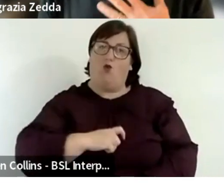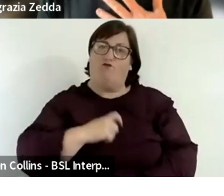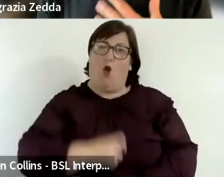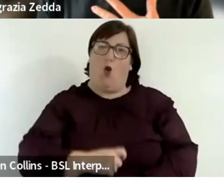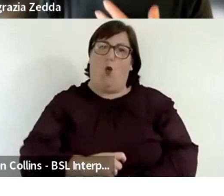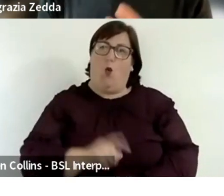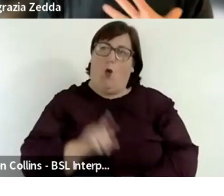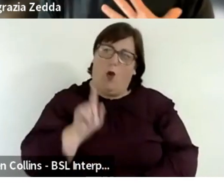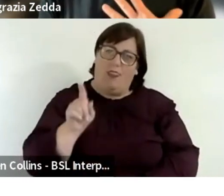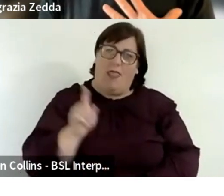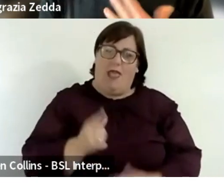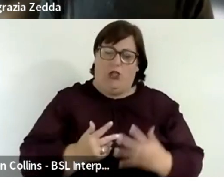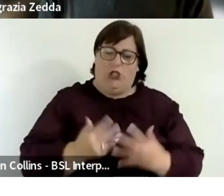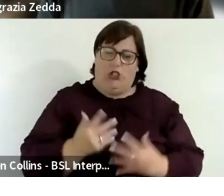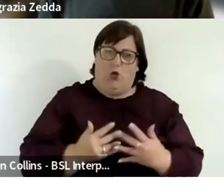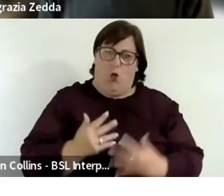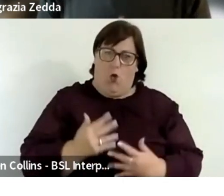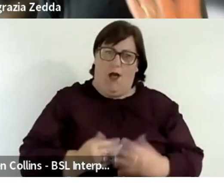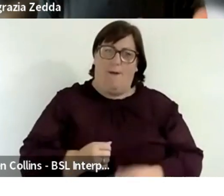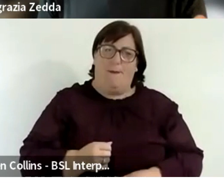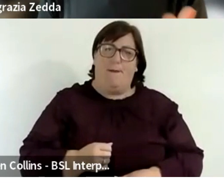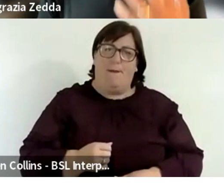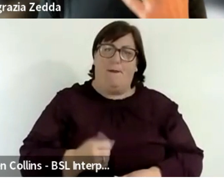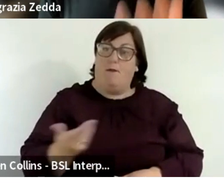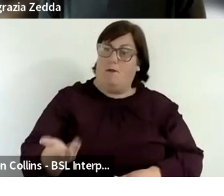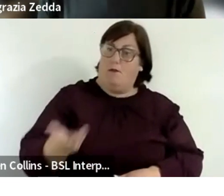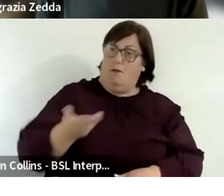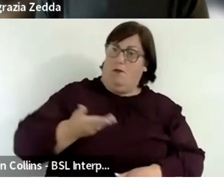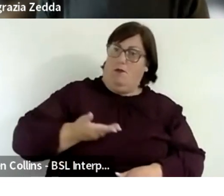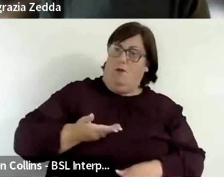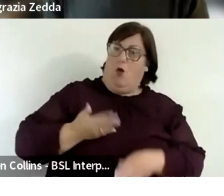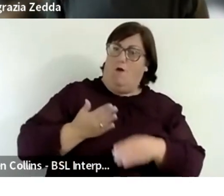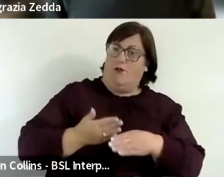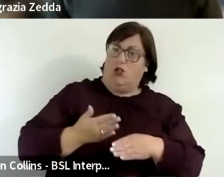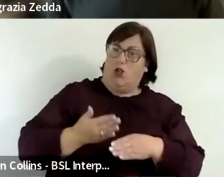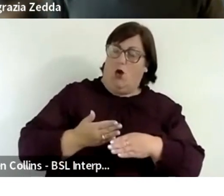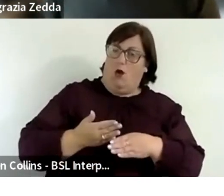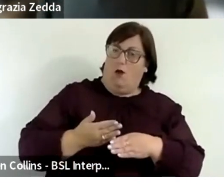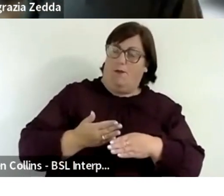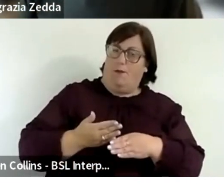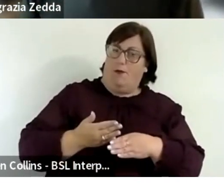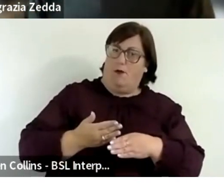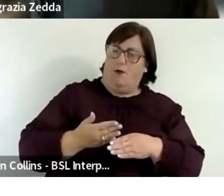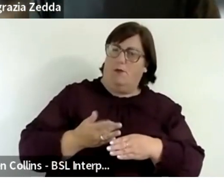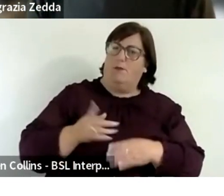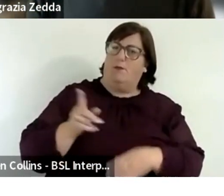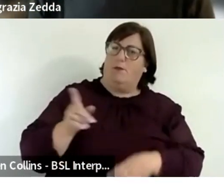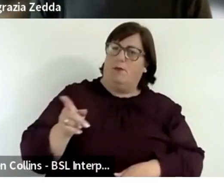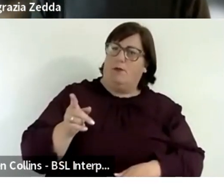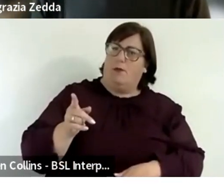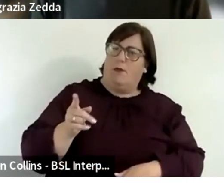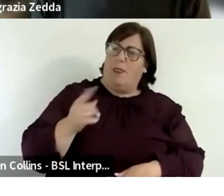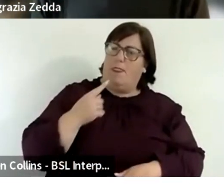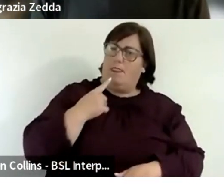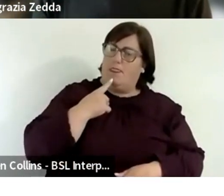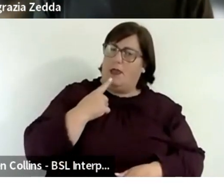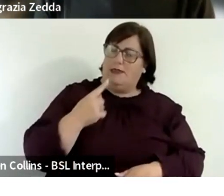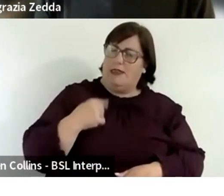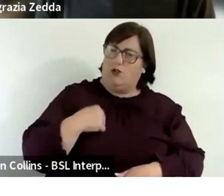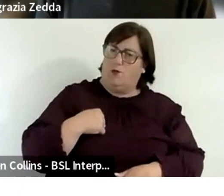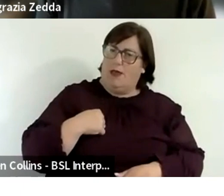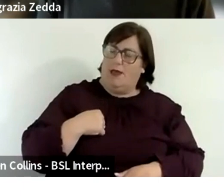When I was offered my job, the recruitment partner said to me, Maria we would like to offer you the